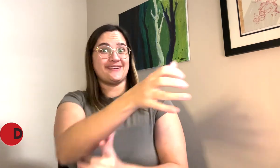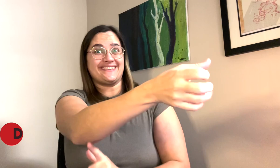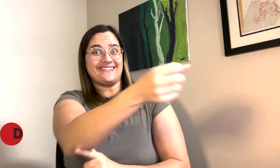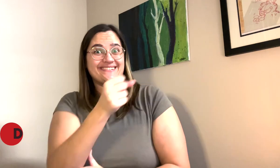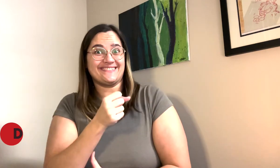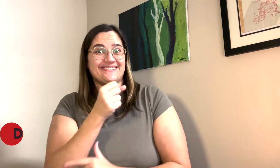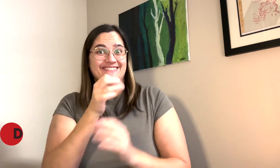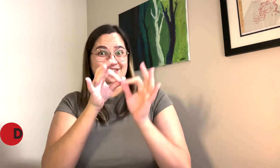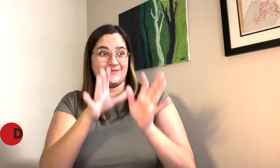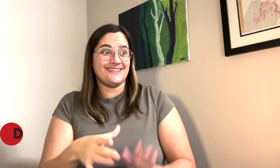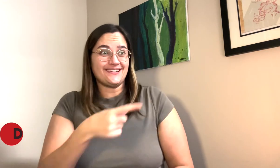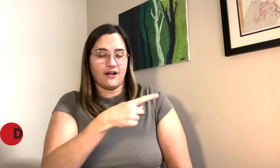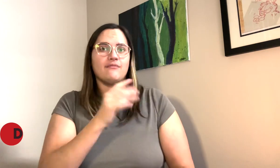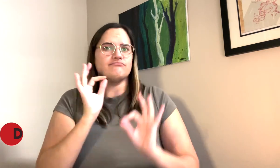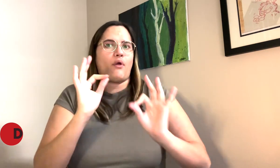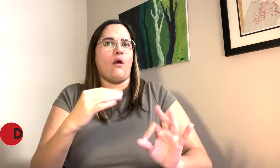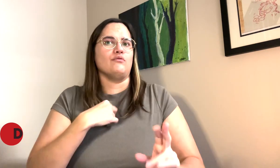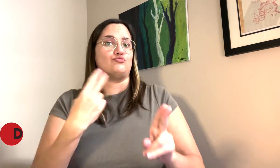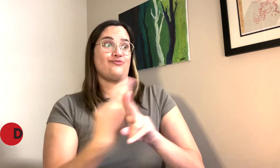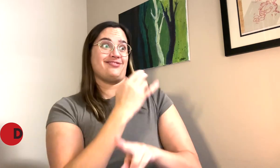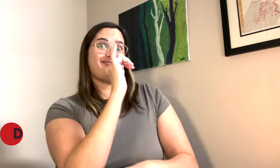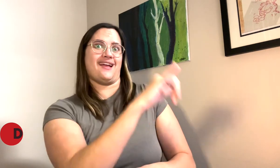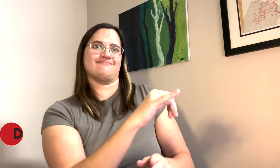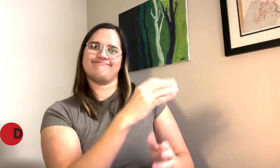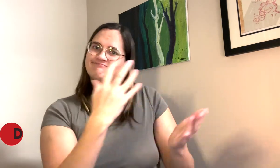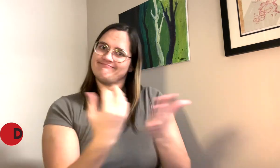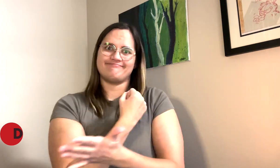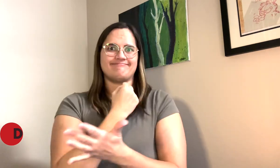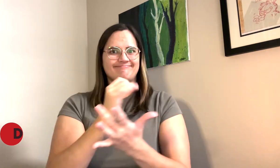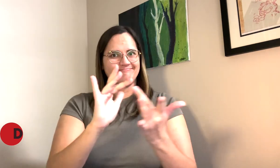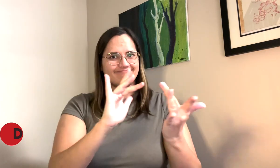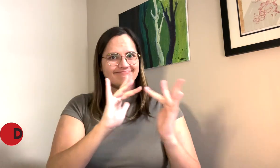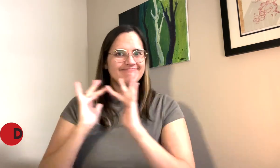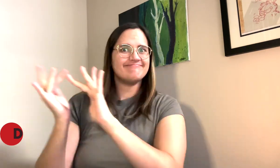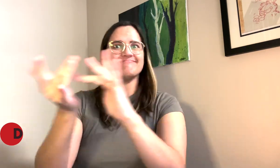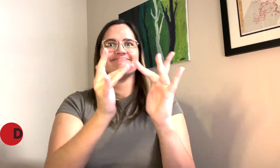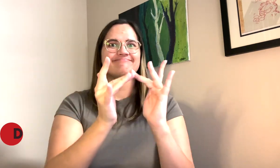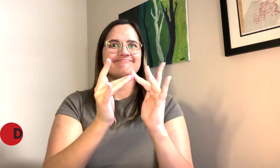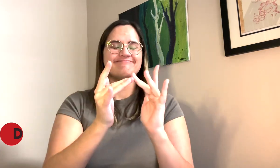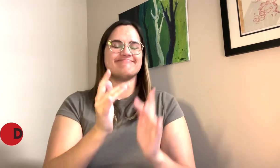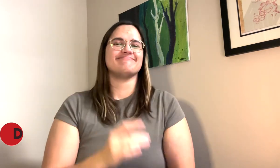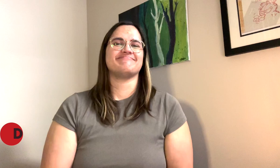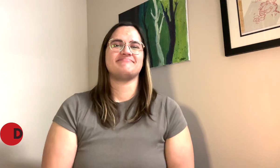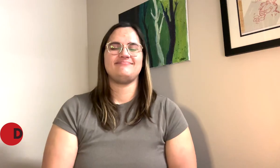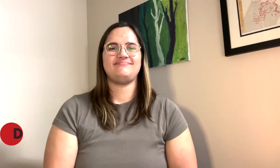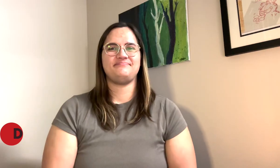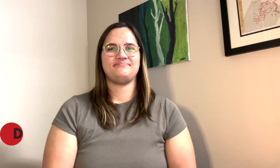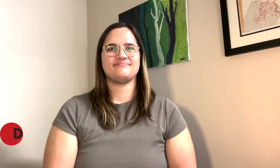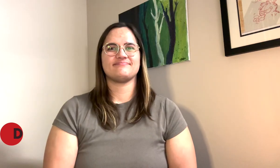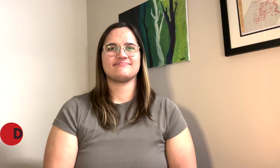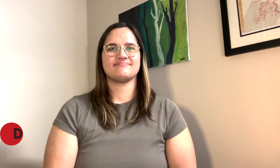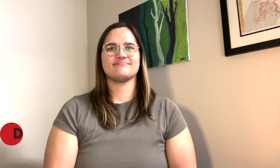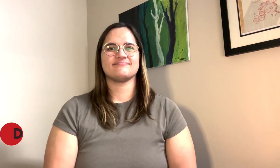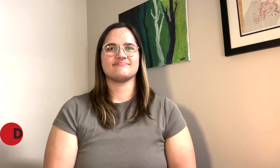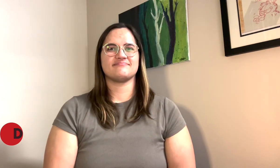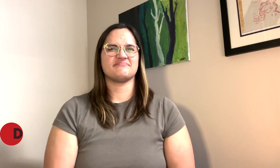what art school has and what they can offer for you. Also figure